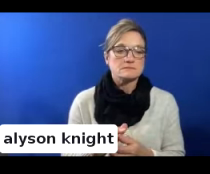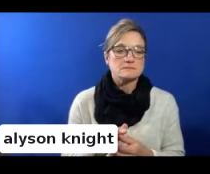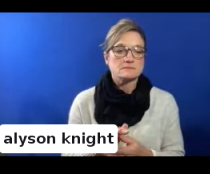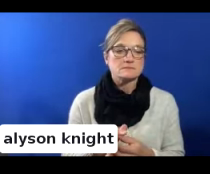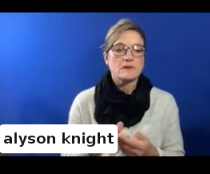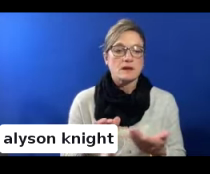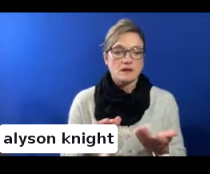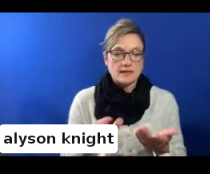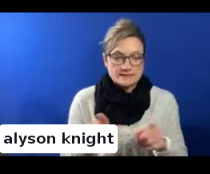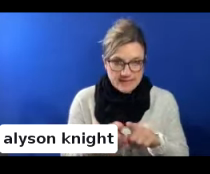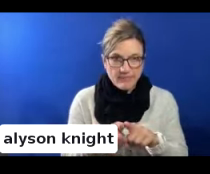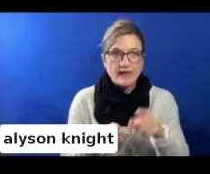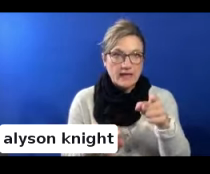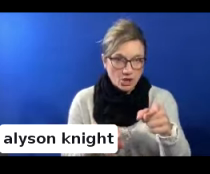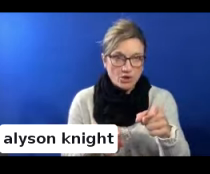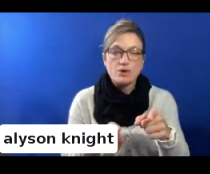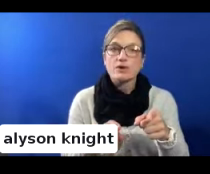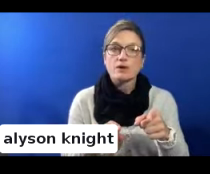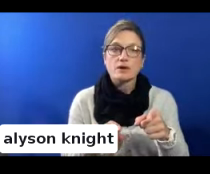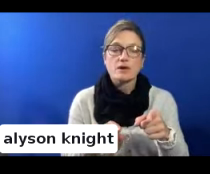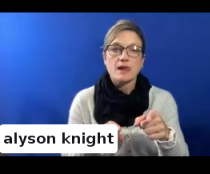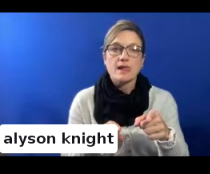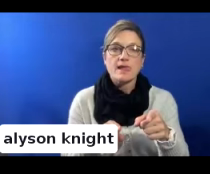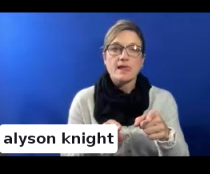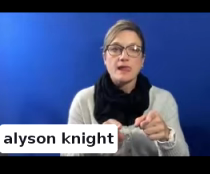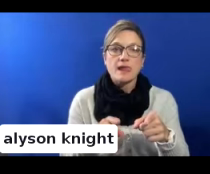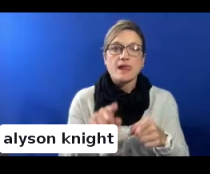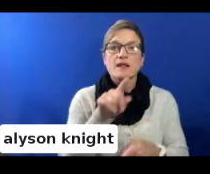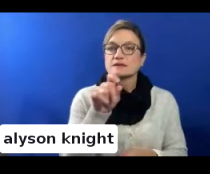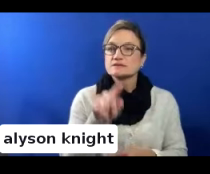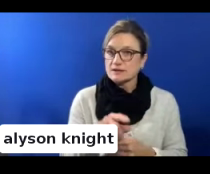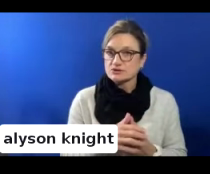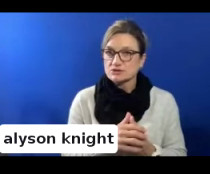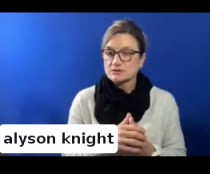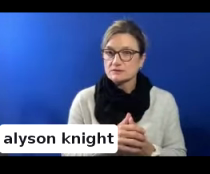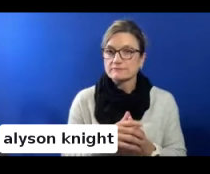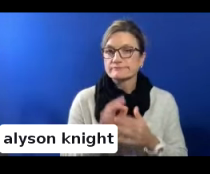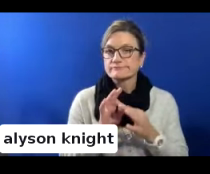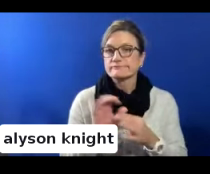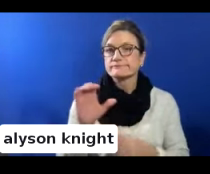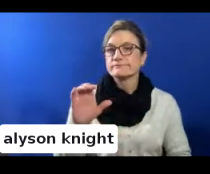This is the same thing except this, this question deals with caregivers and family members